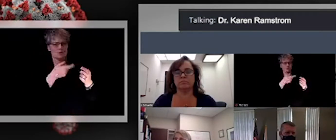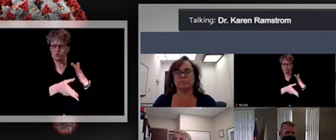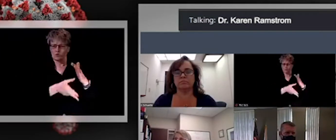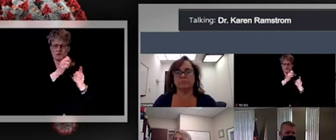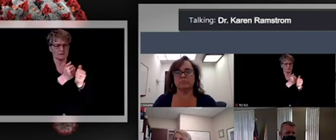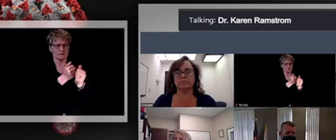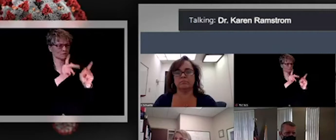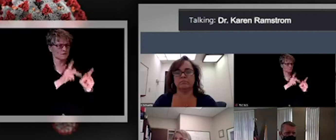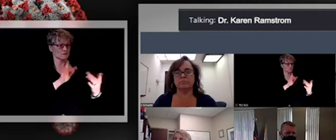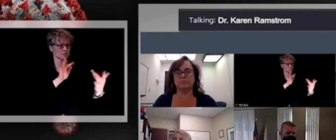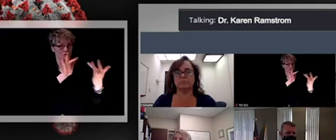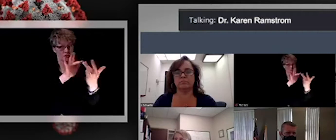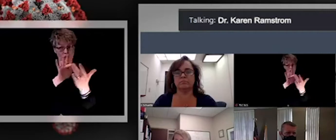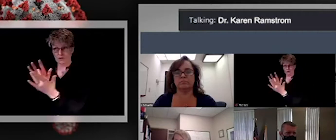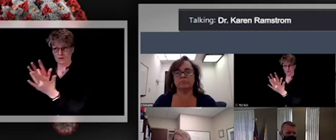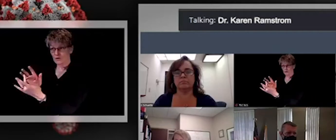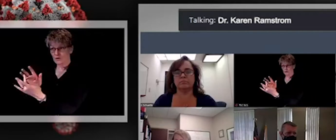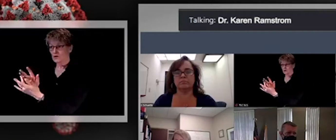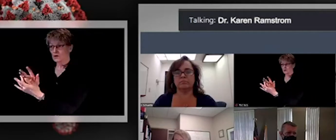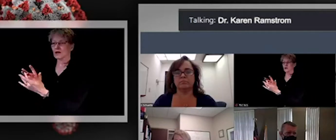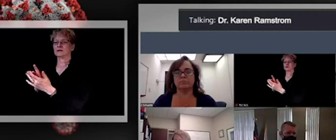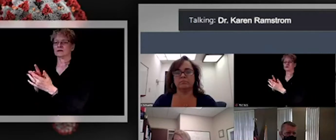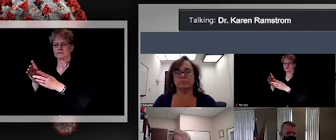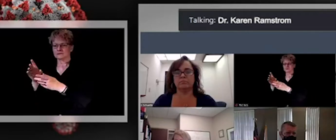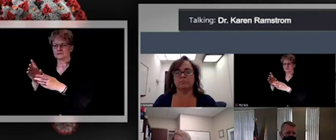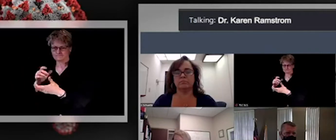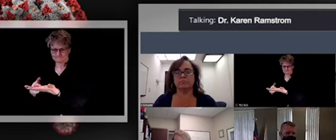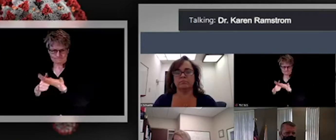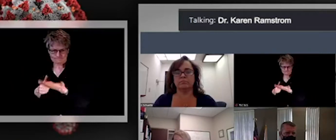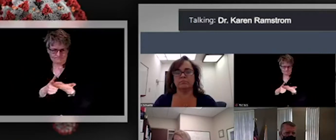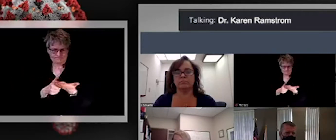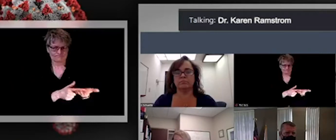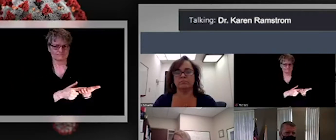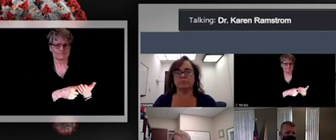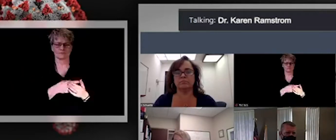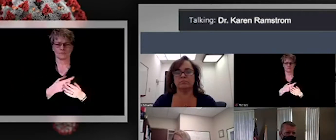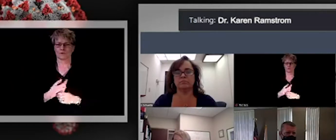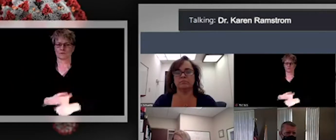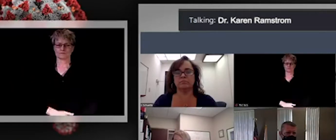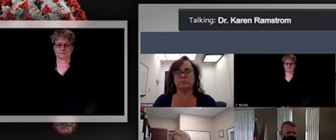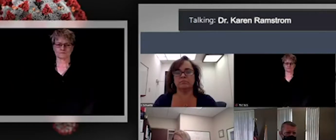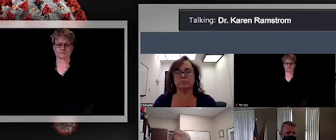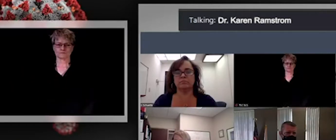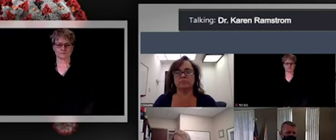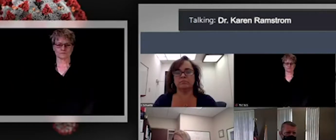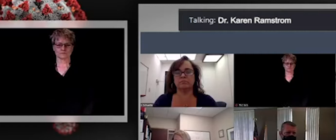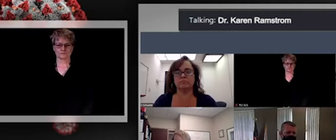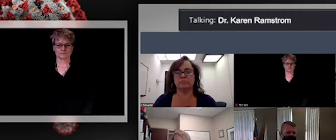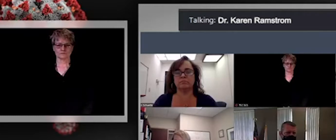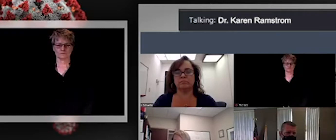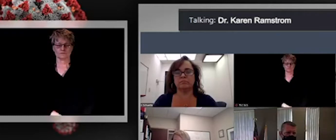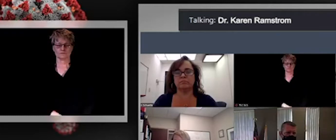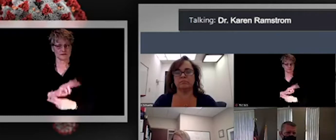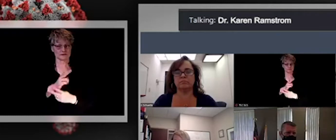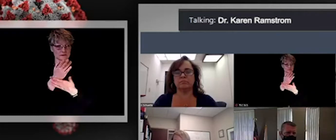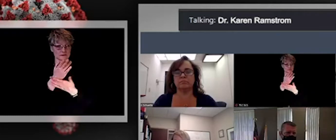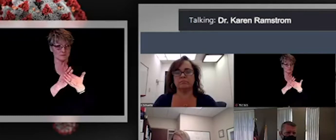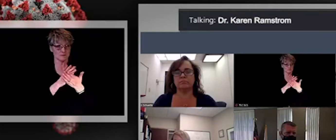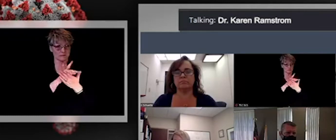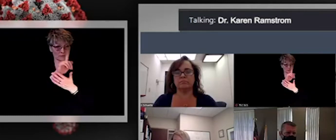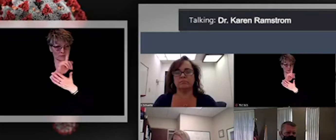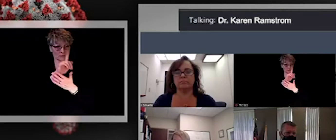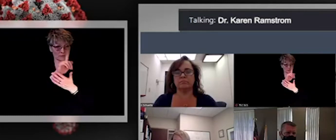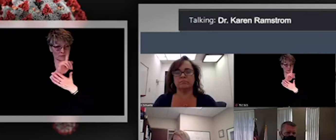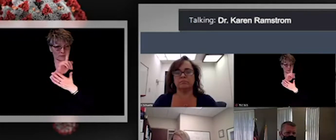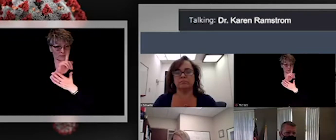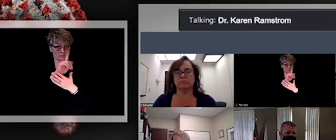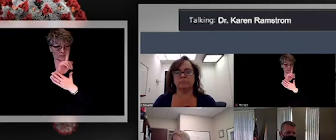counted only one time. The second part of this question had to do with the total number